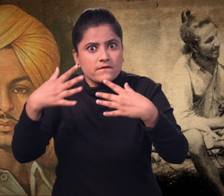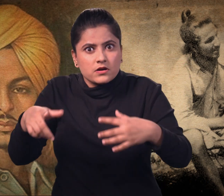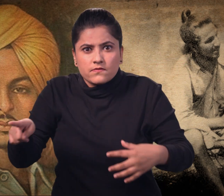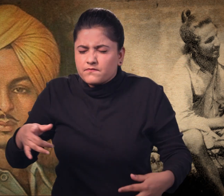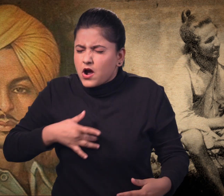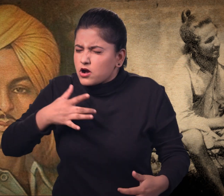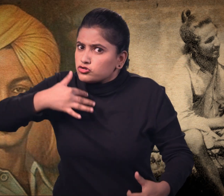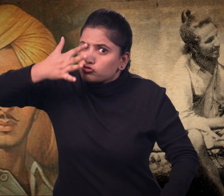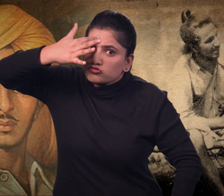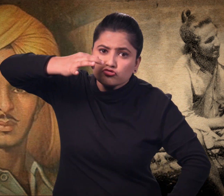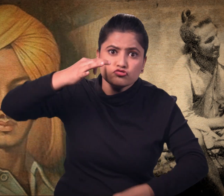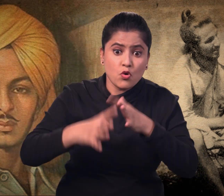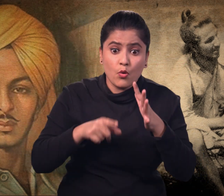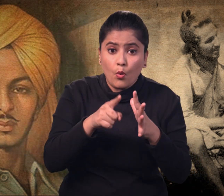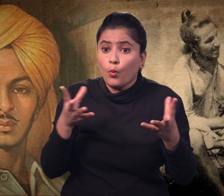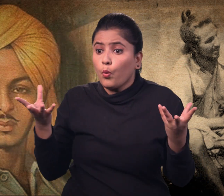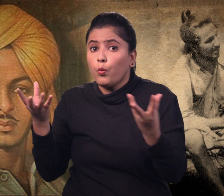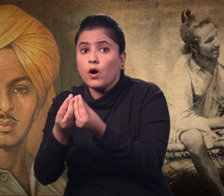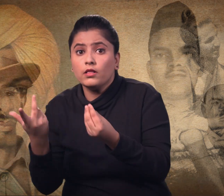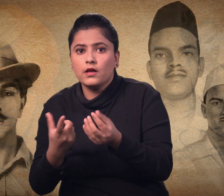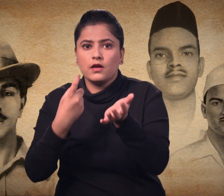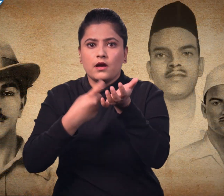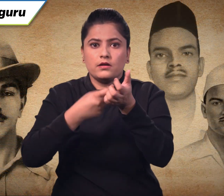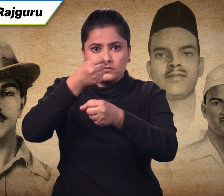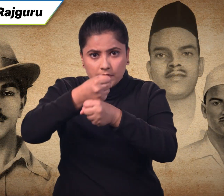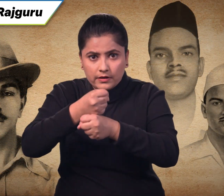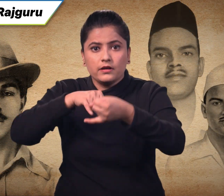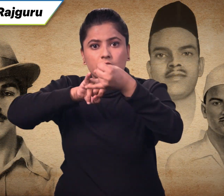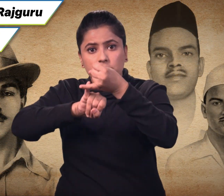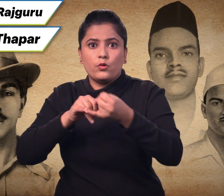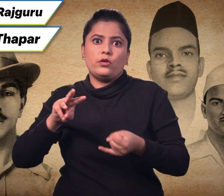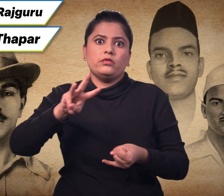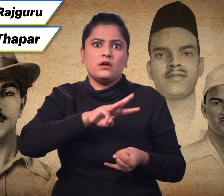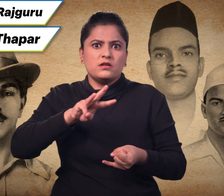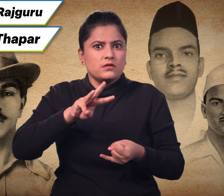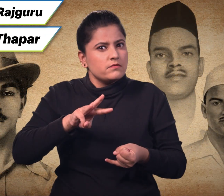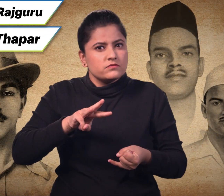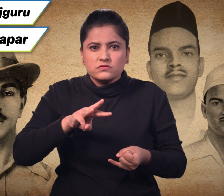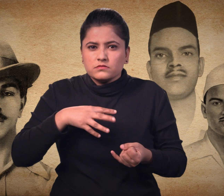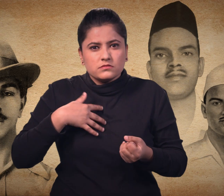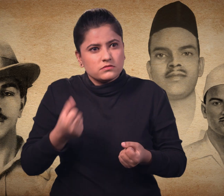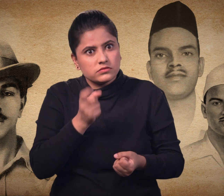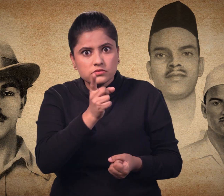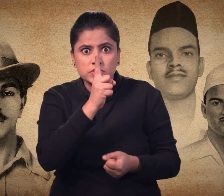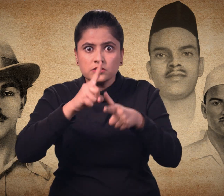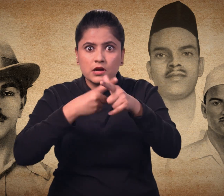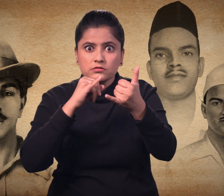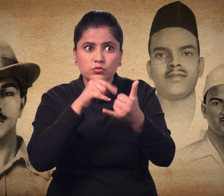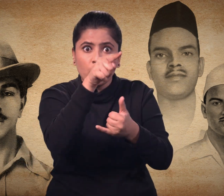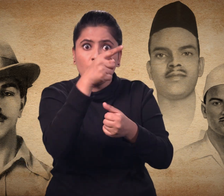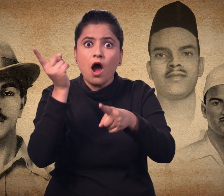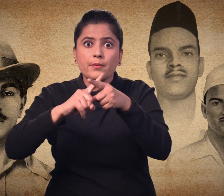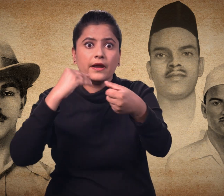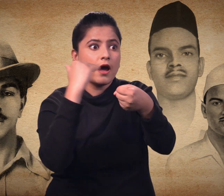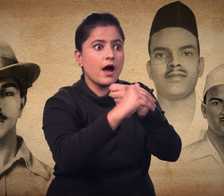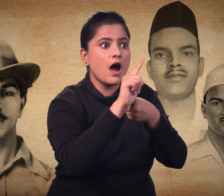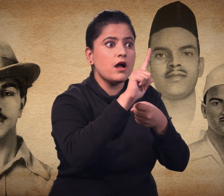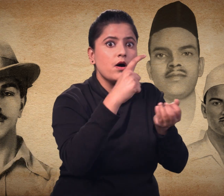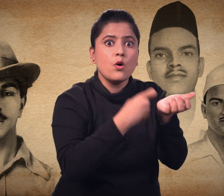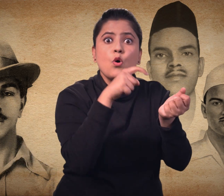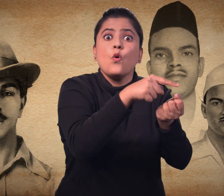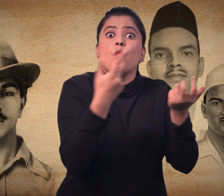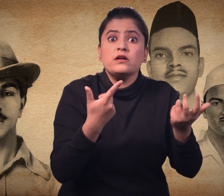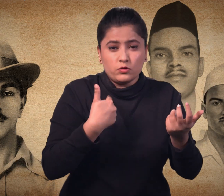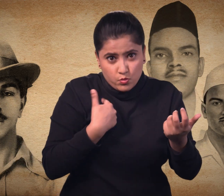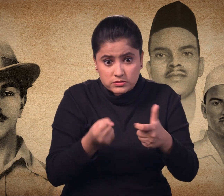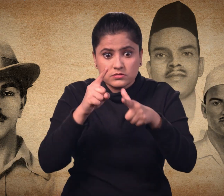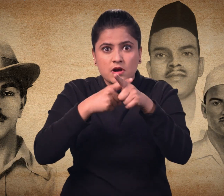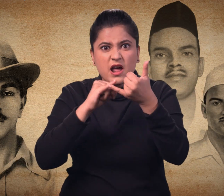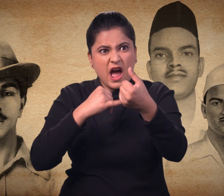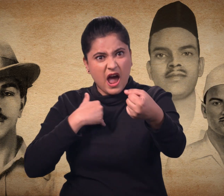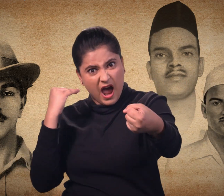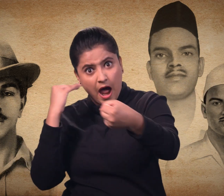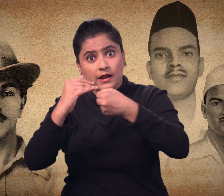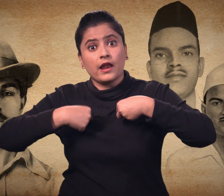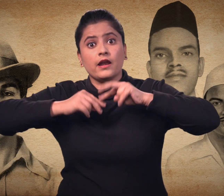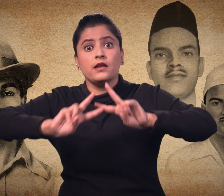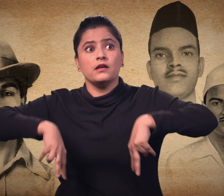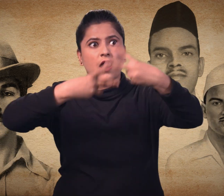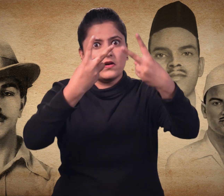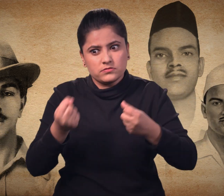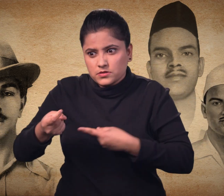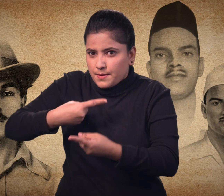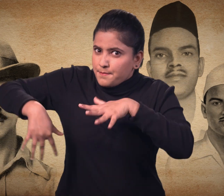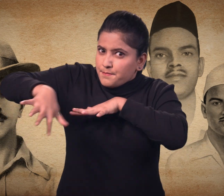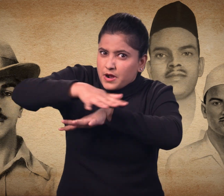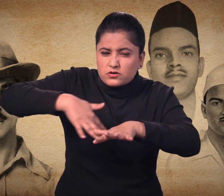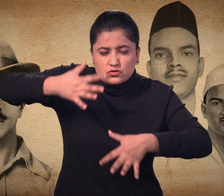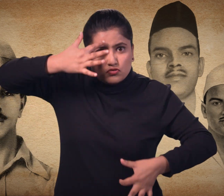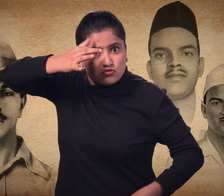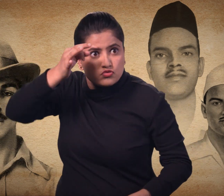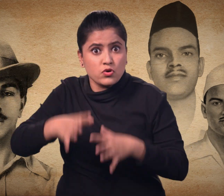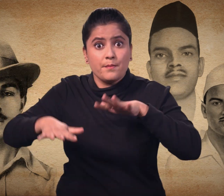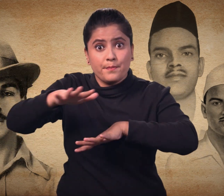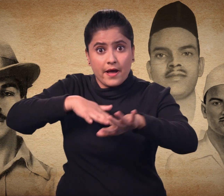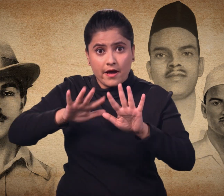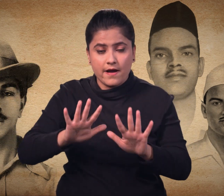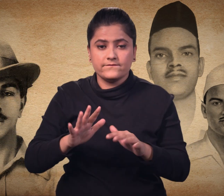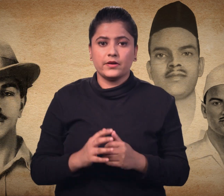Bhagat Singh was livid. Singh, Rajguru & Sukhdev vowed to take revenge, as Rai was murdered by the cop. They started planning.